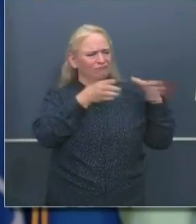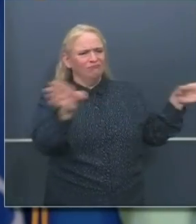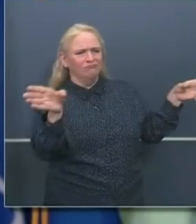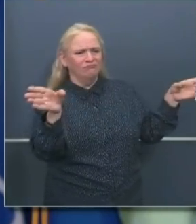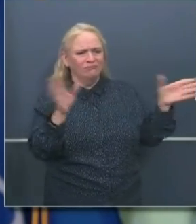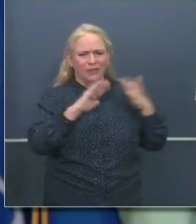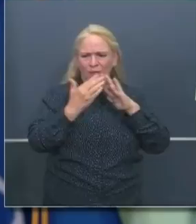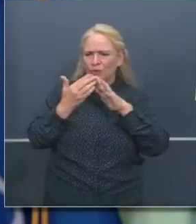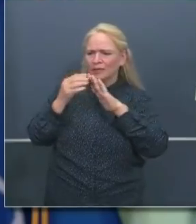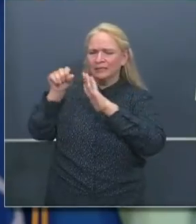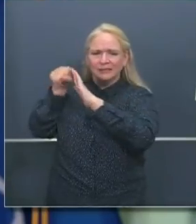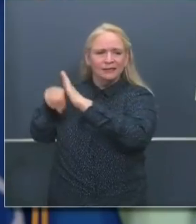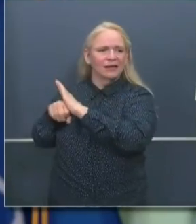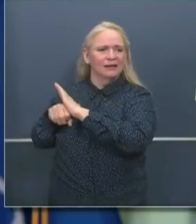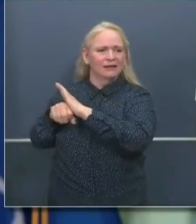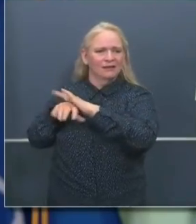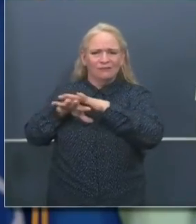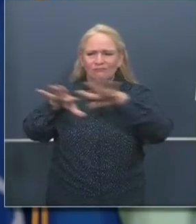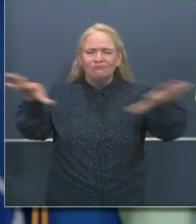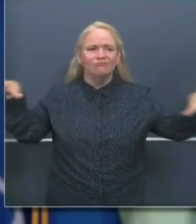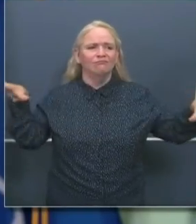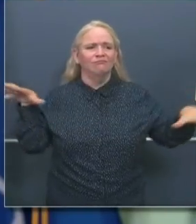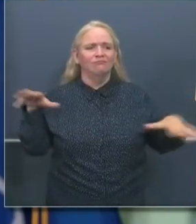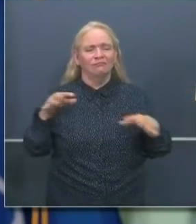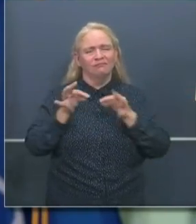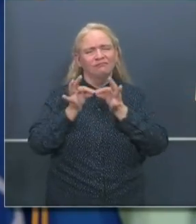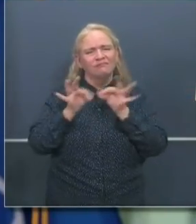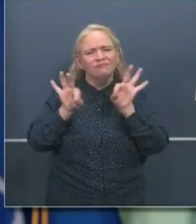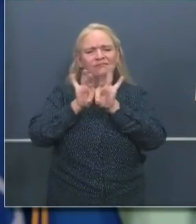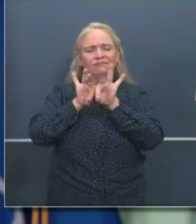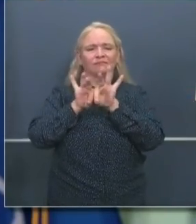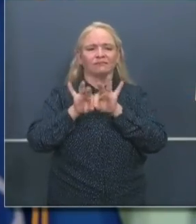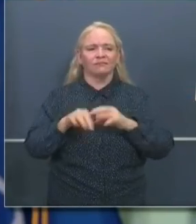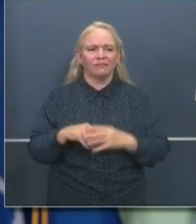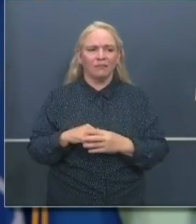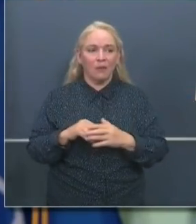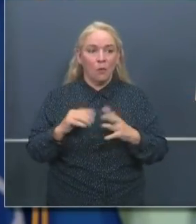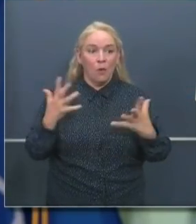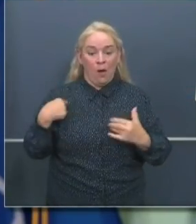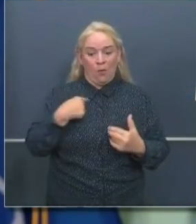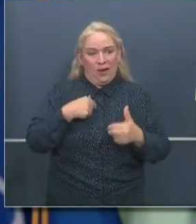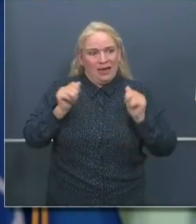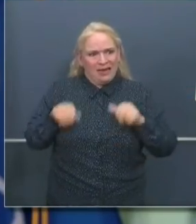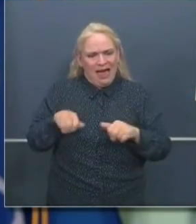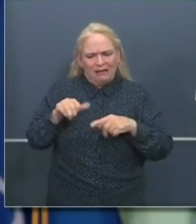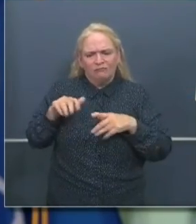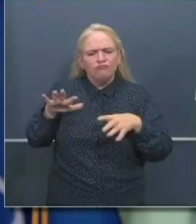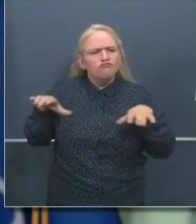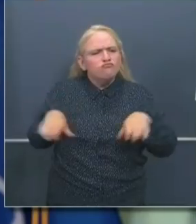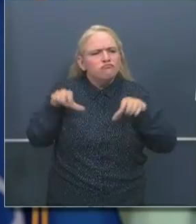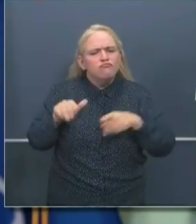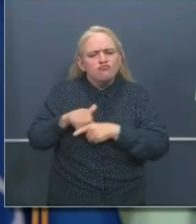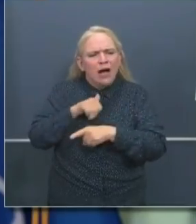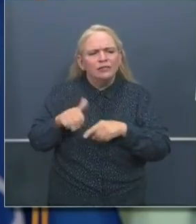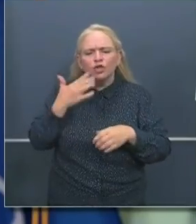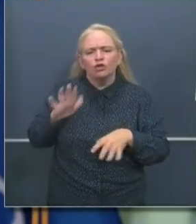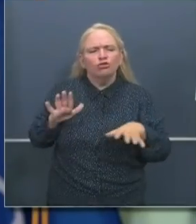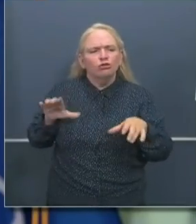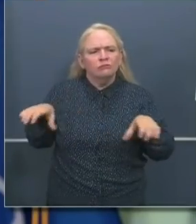AND THE HEALTH OF OTHERS AND MORE BROADLY THE COMMUNITY AND OUR STATE. THAT'S THE IMPORTANCE, THE